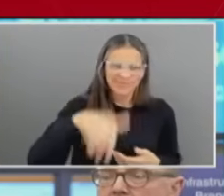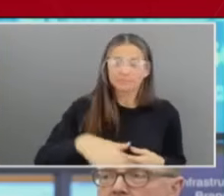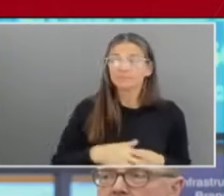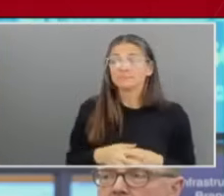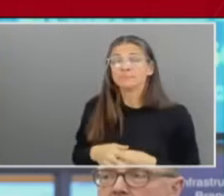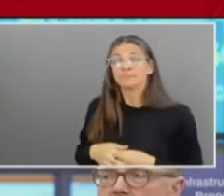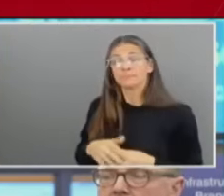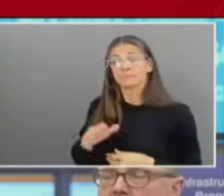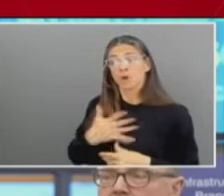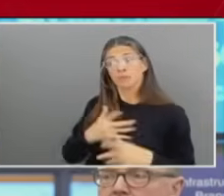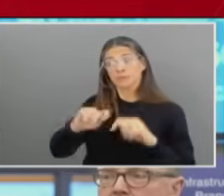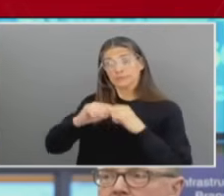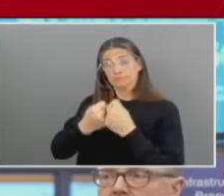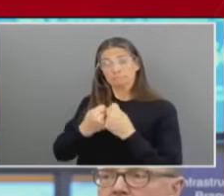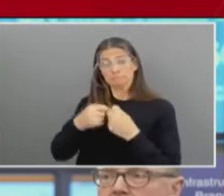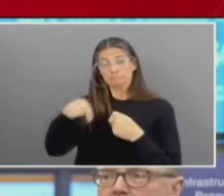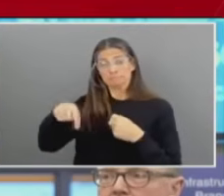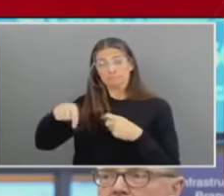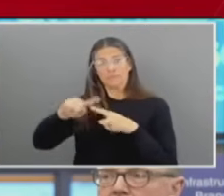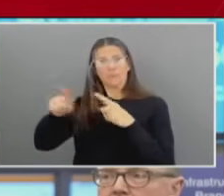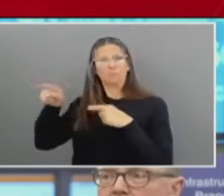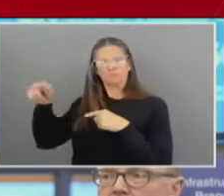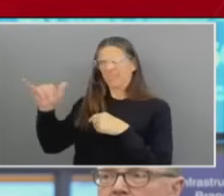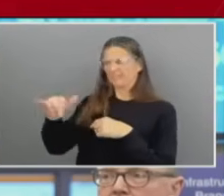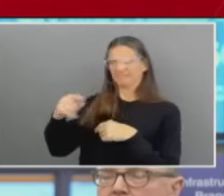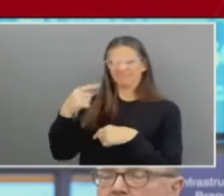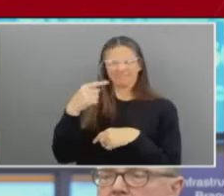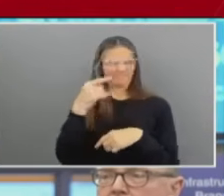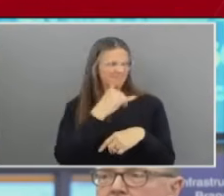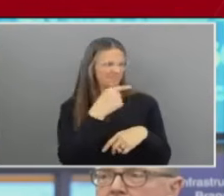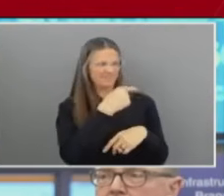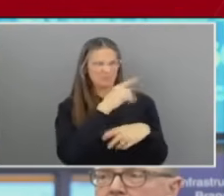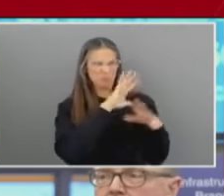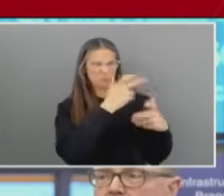AND SO WE’RE CONTINUING TO WORK WITH THOSE CO-OPS. THE GOVERNOR’S TALKED ABOUT THE MUTUAL AID COMING IN.